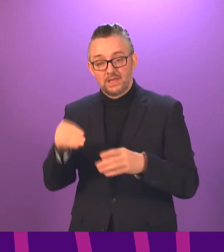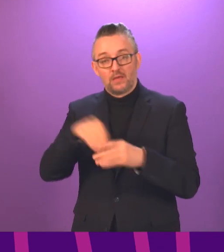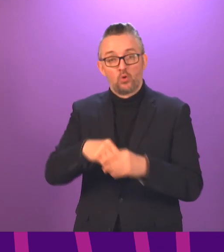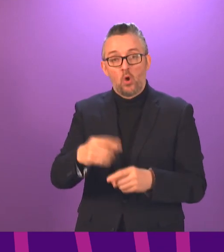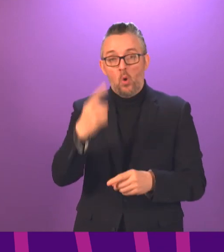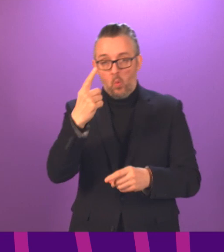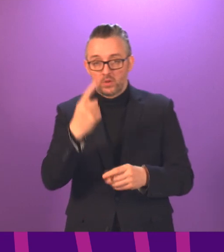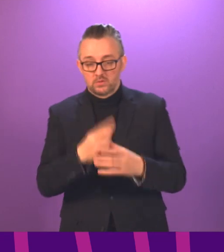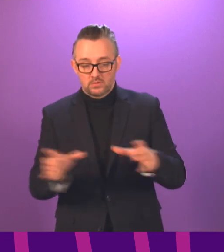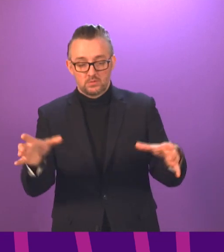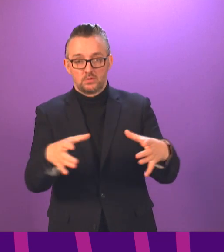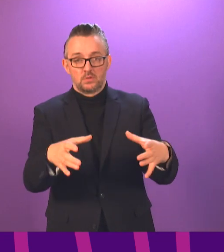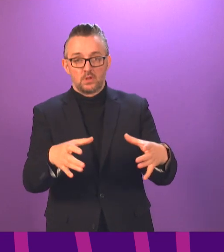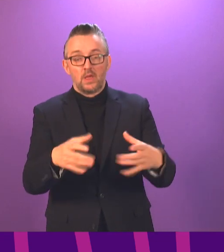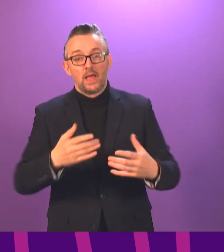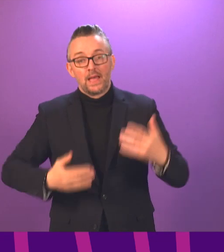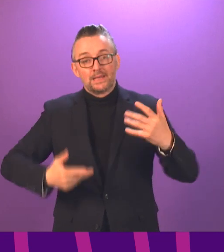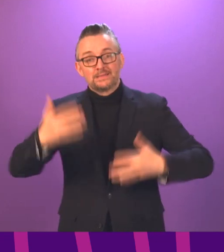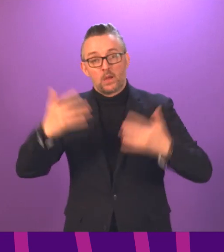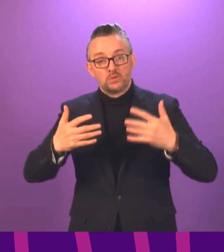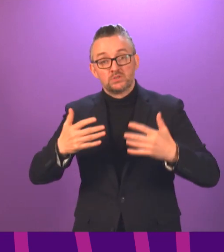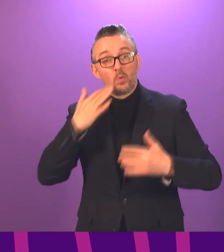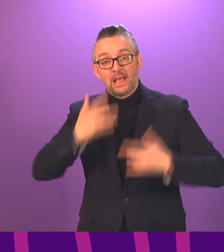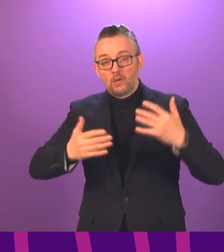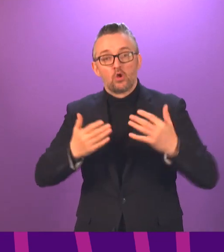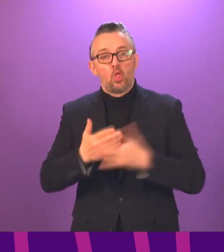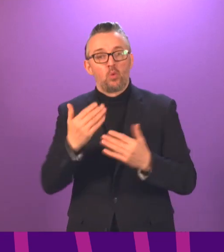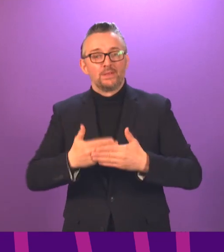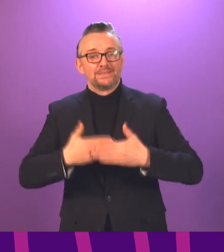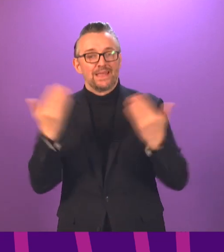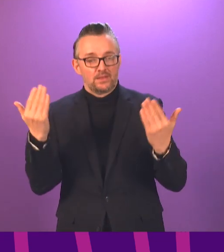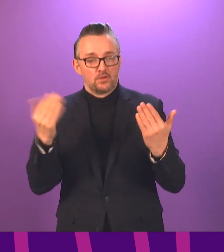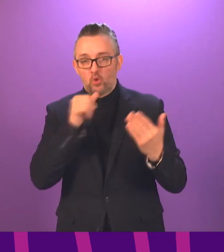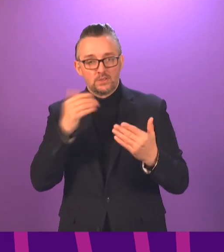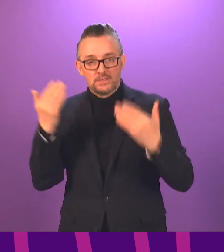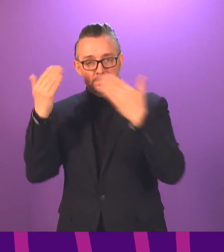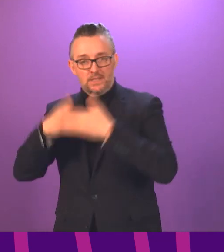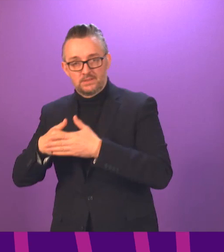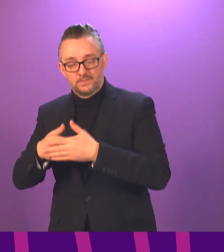station and that counts should occur in the daytime. He has also set out a risk assessment